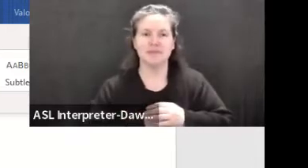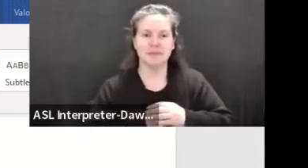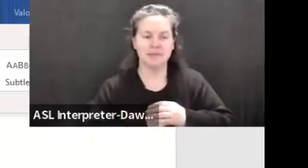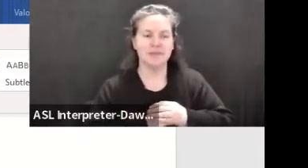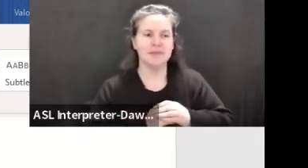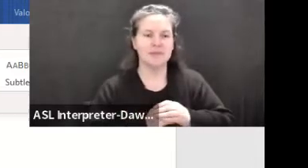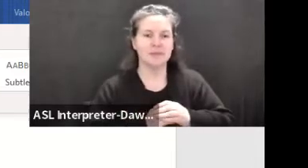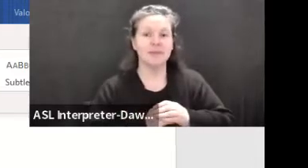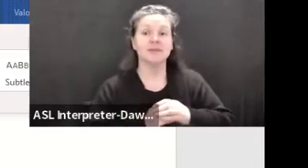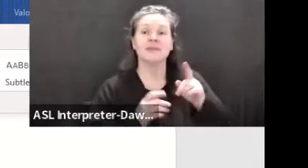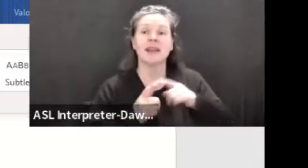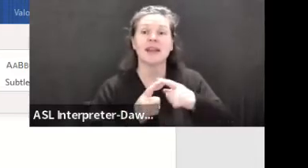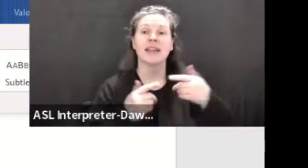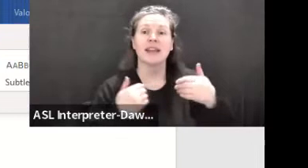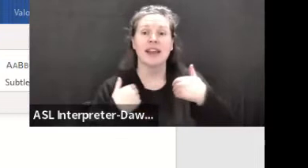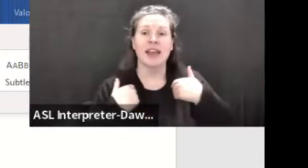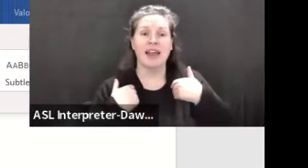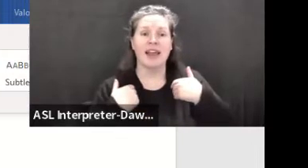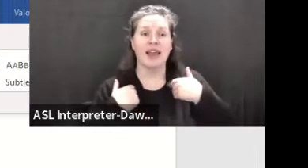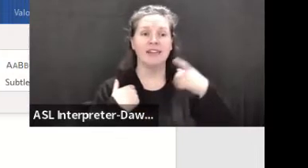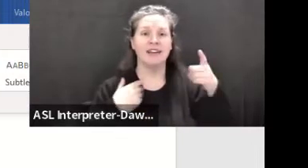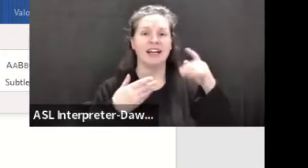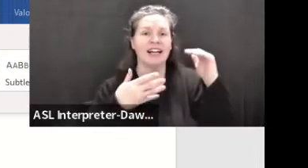And then there is a bulleted list of topics under 1A